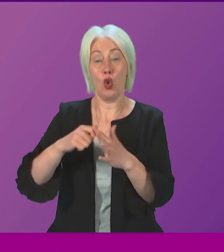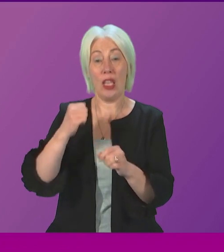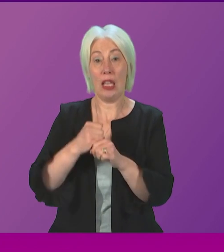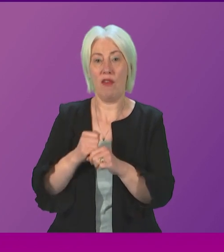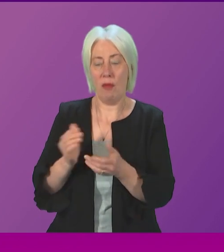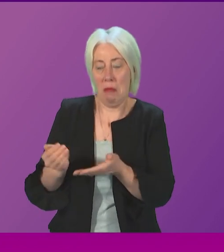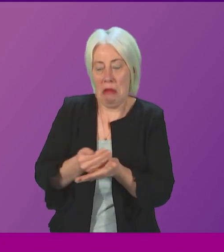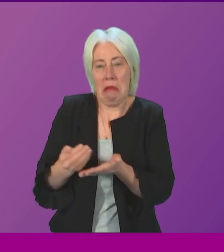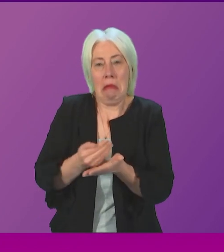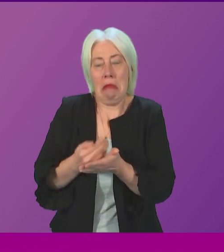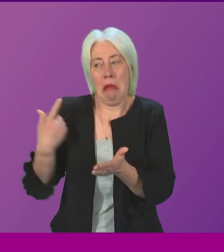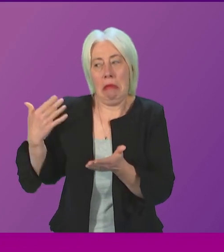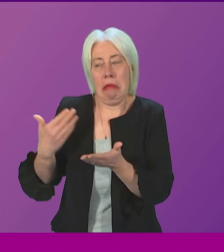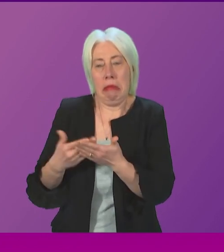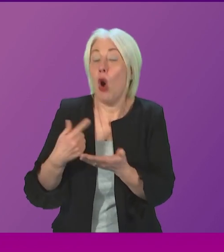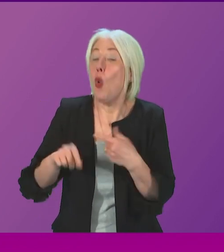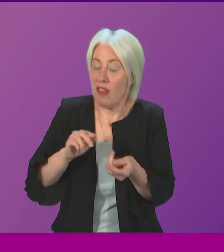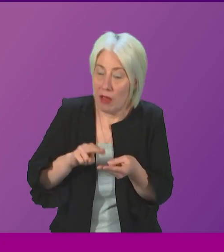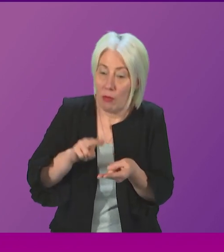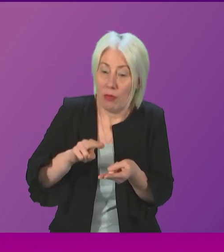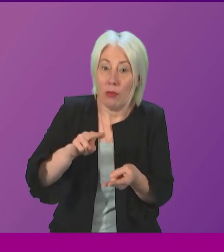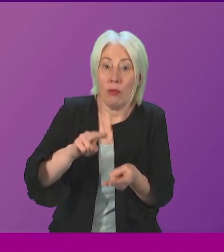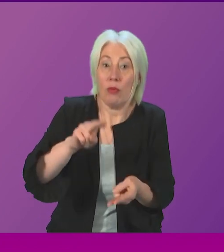over the years, we have increased police funding year on year since 2016.